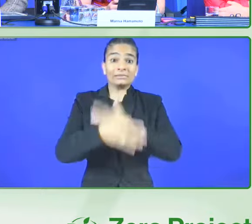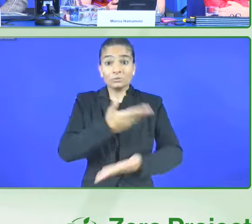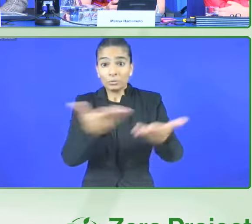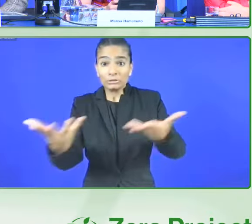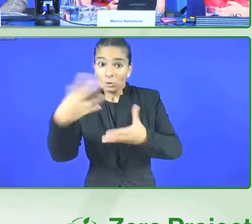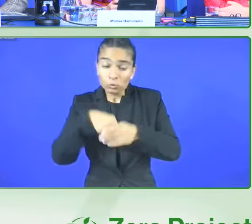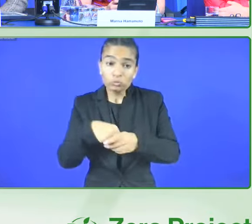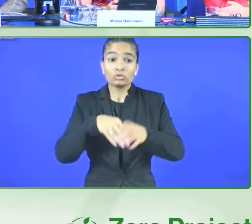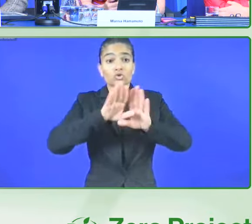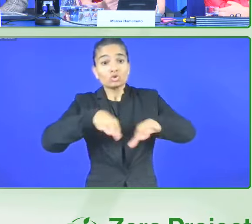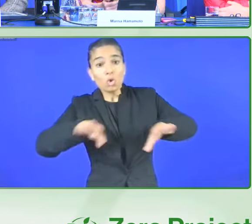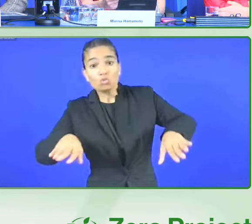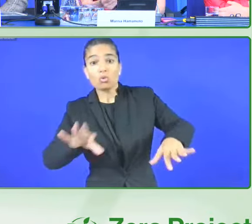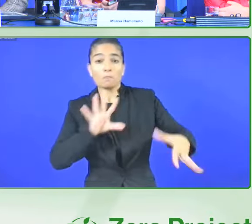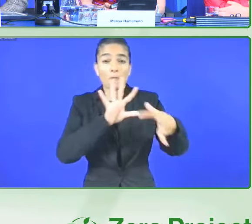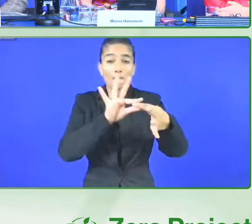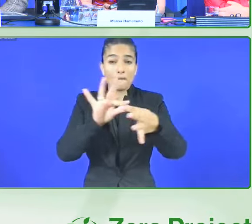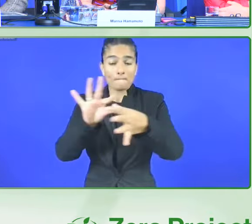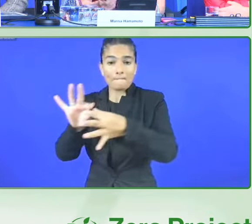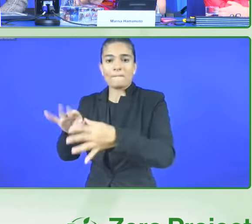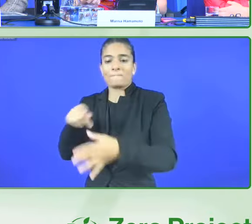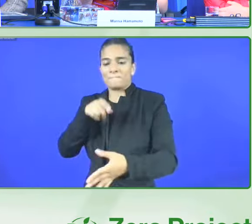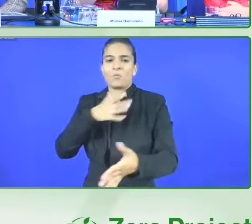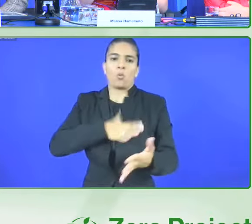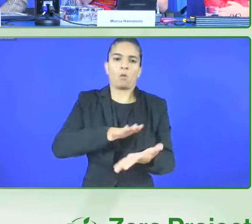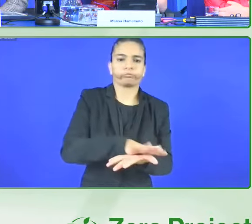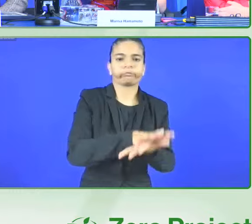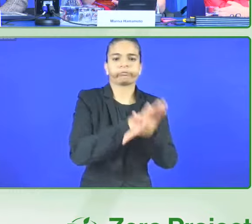He goes to the centre and spends.